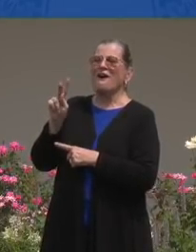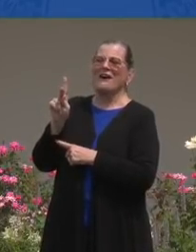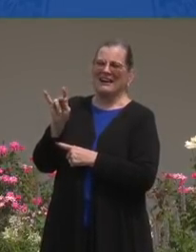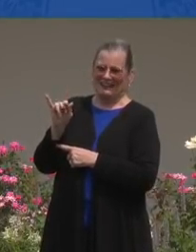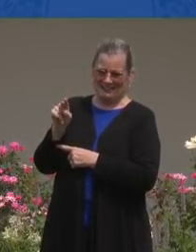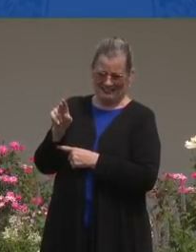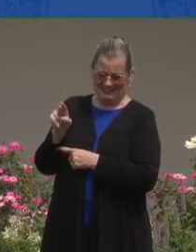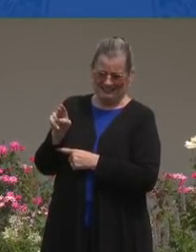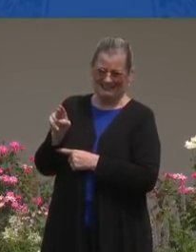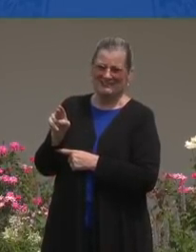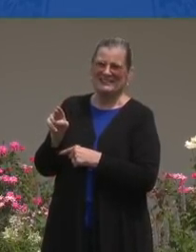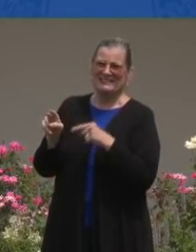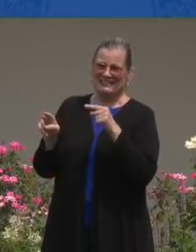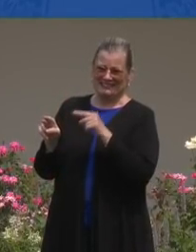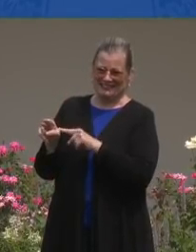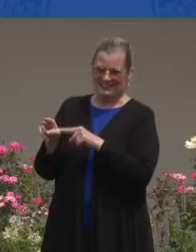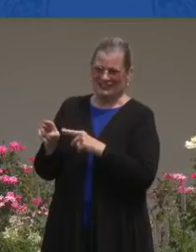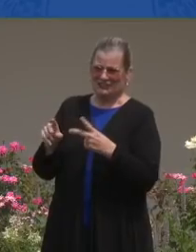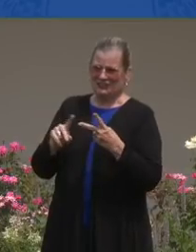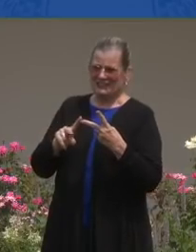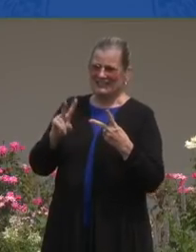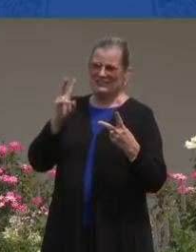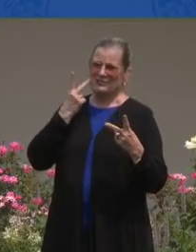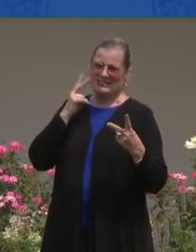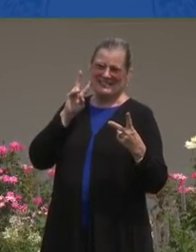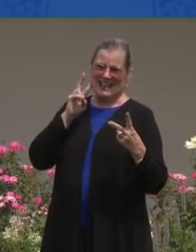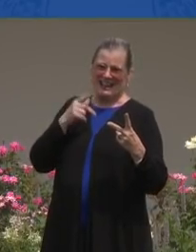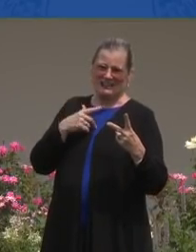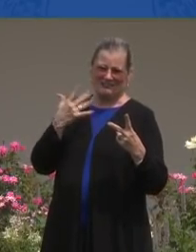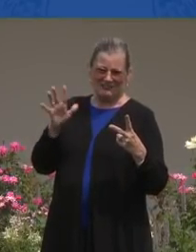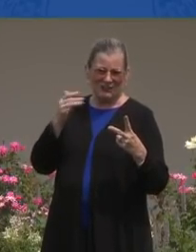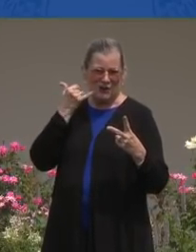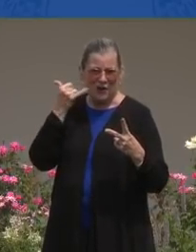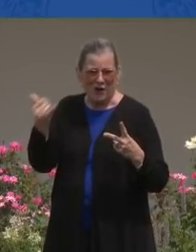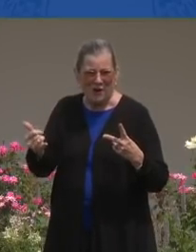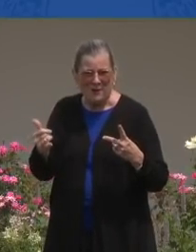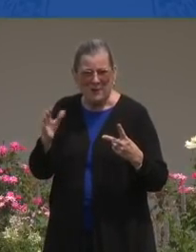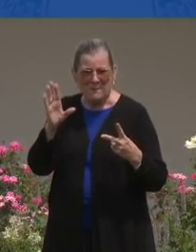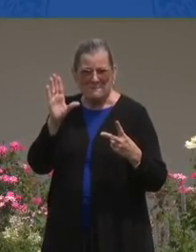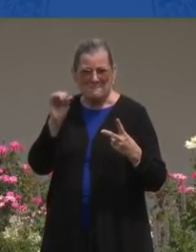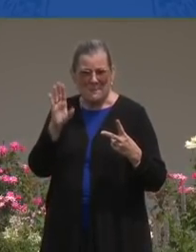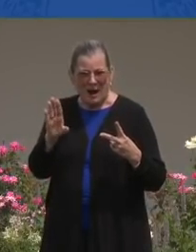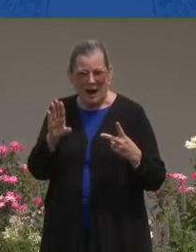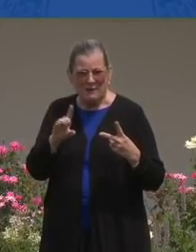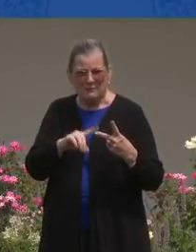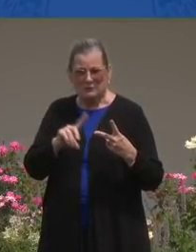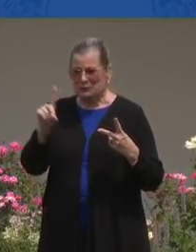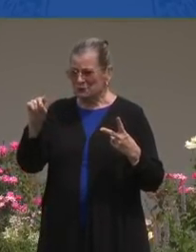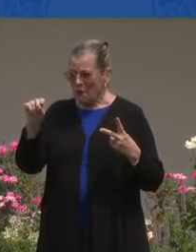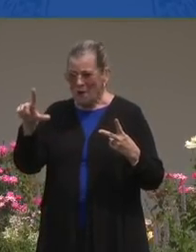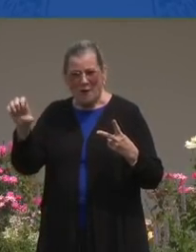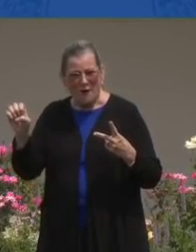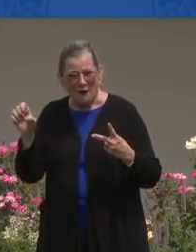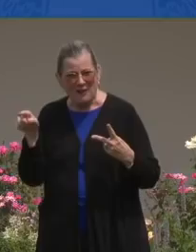who just had his 98th birthday, Bob Dole. But no one worked harder than Tony Coelho to get this done.